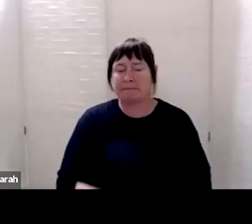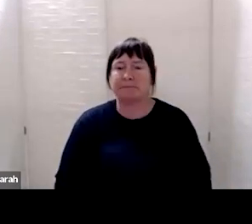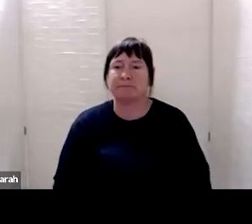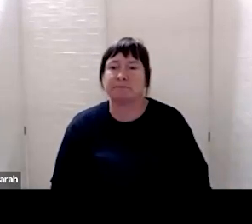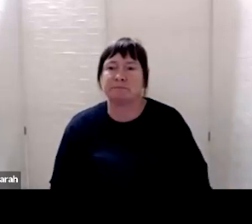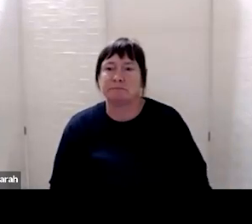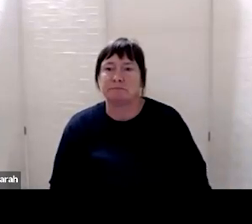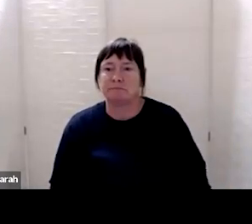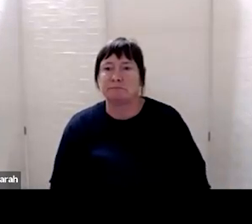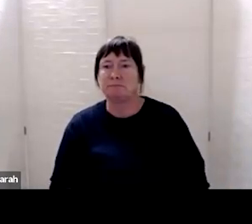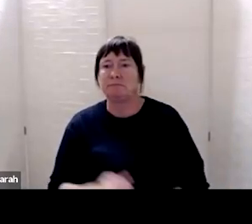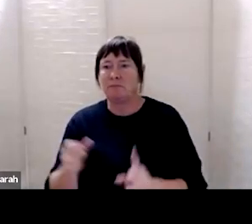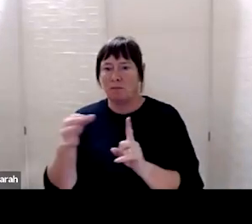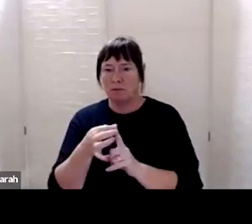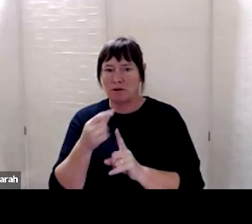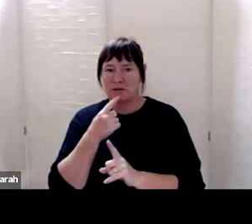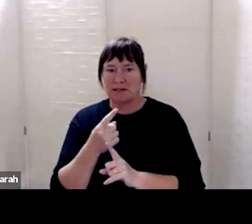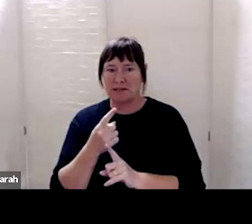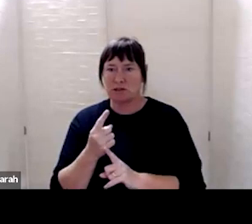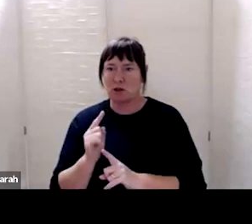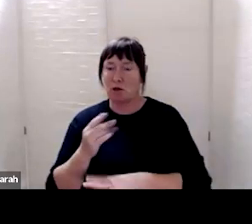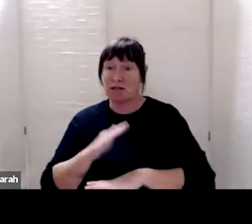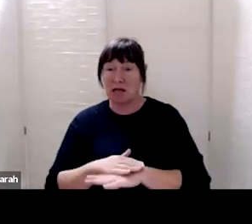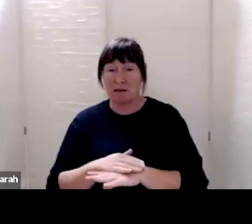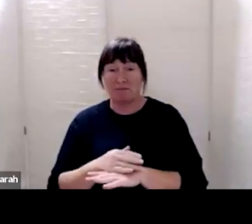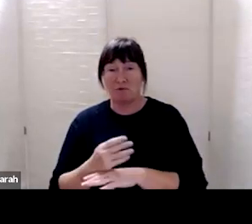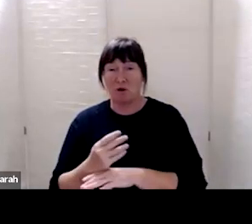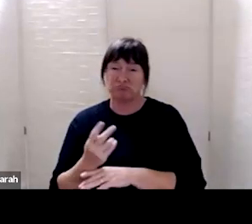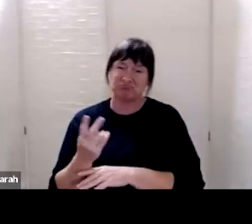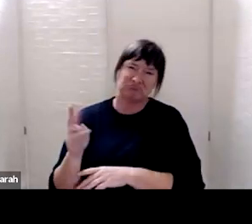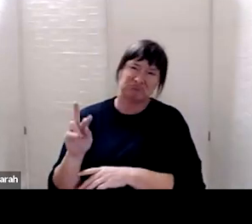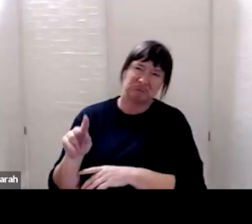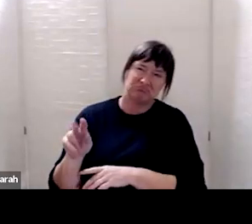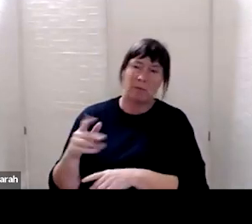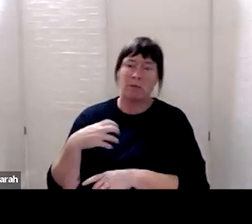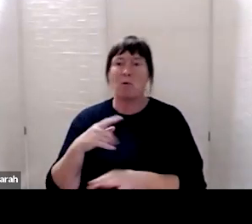Now we only have time to answer a couple more questions, but like I said before,